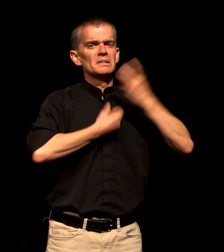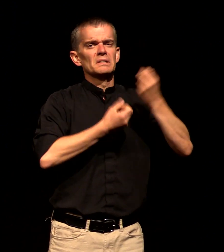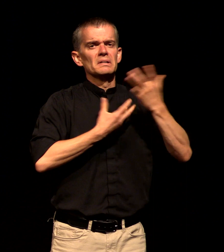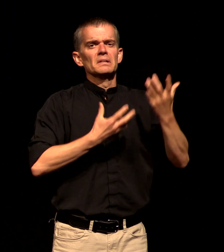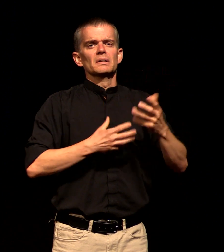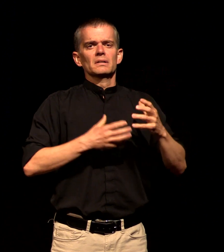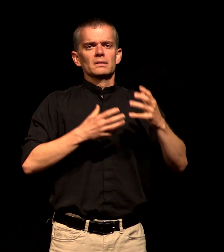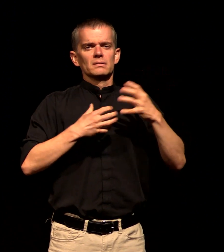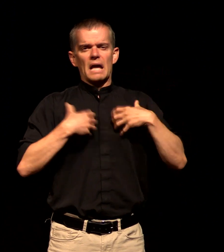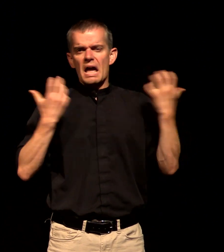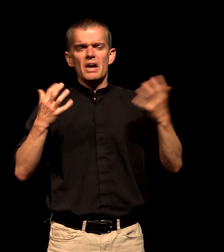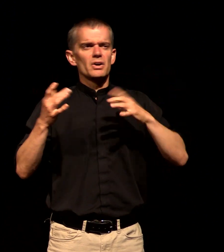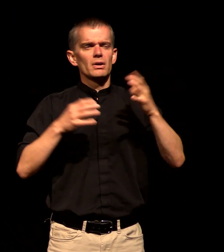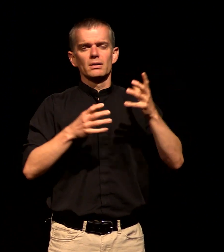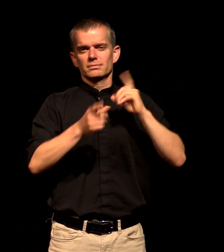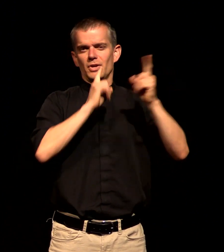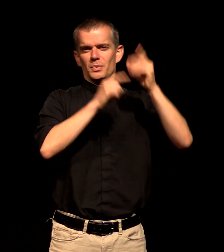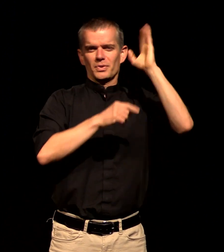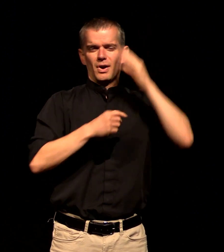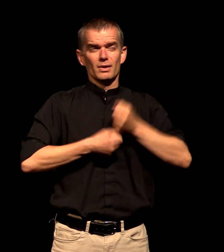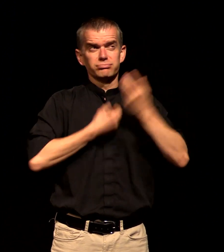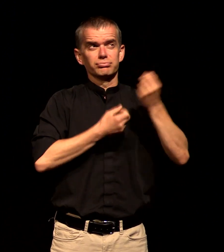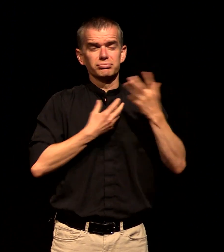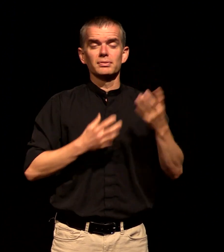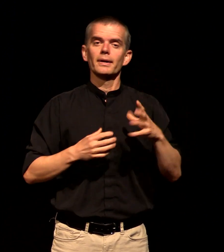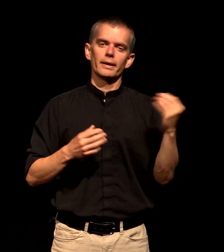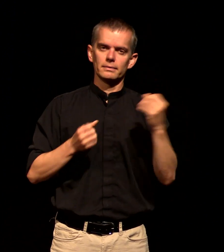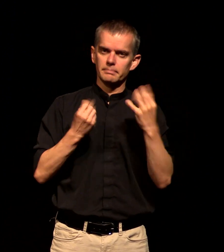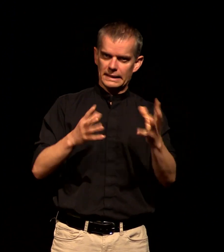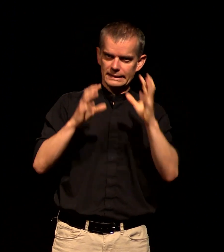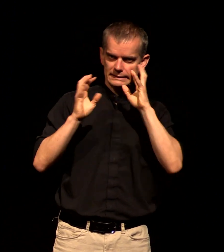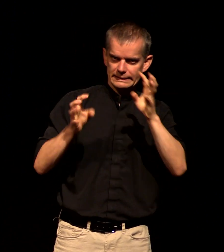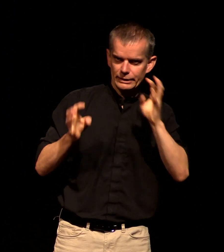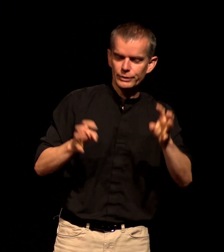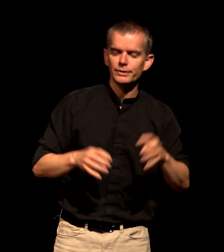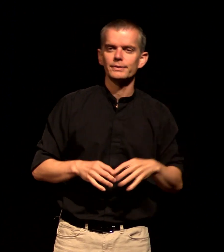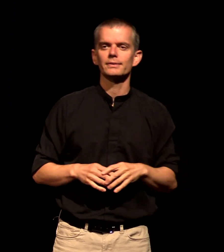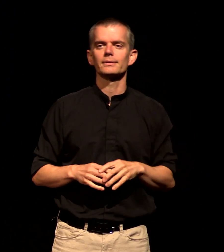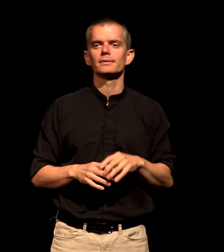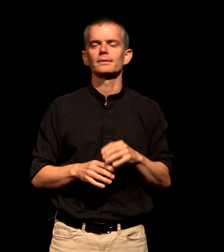so nobody had to deal with those tears this time around. It was a